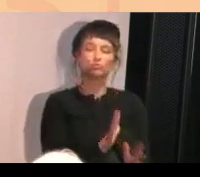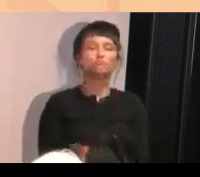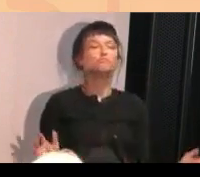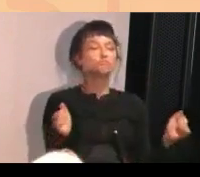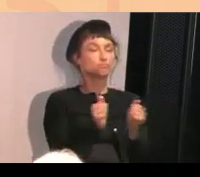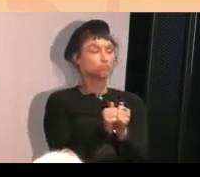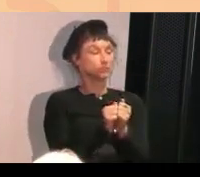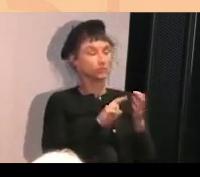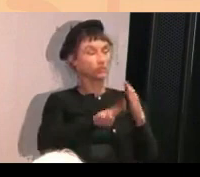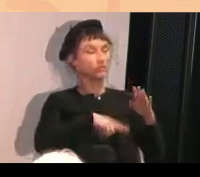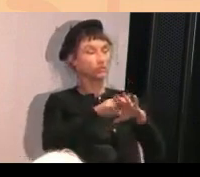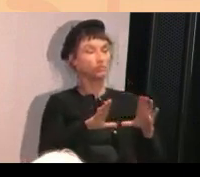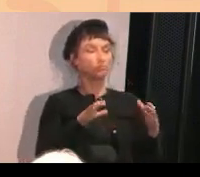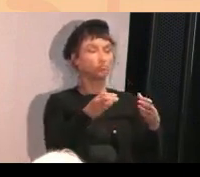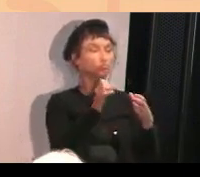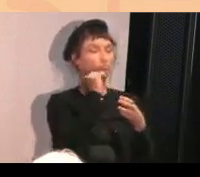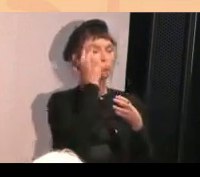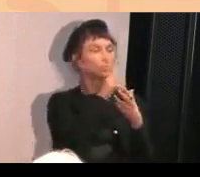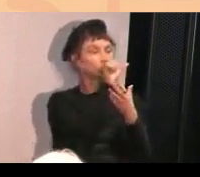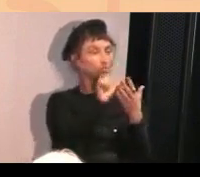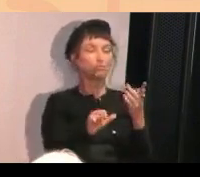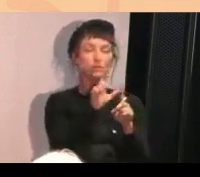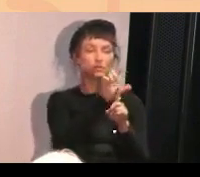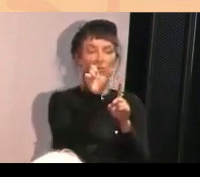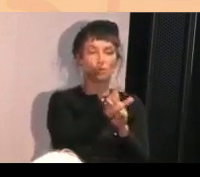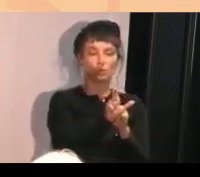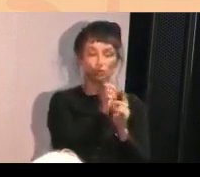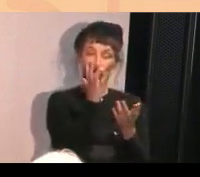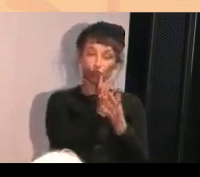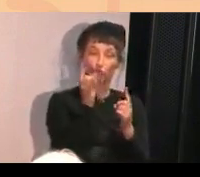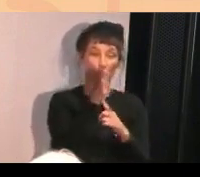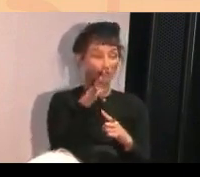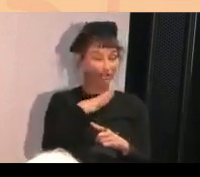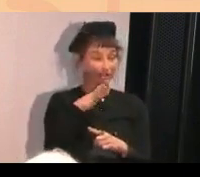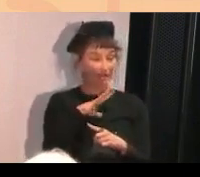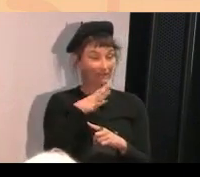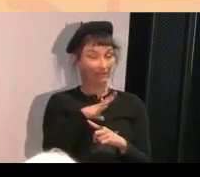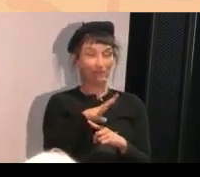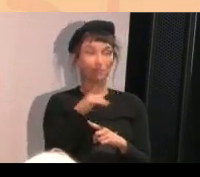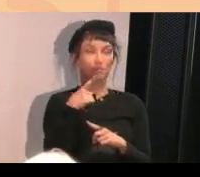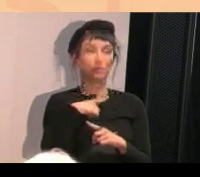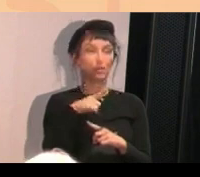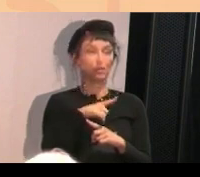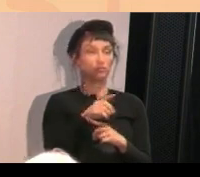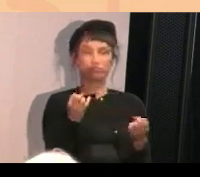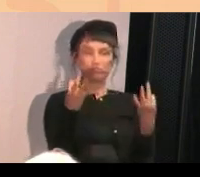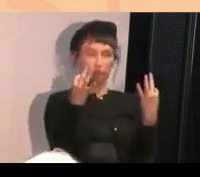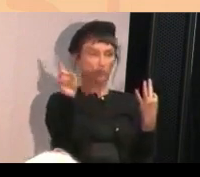a national body for First Nations arts and culture is needed to fill a gap in national infrastructure